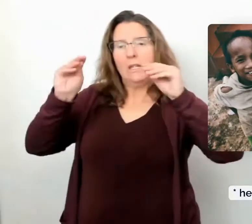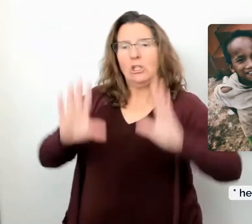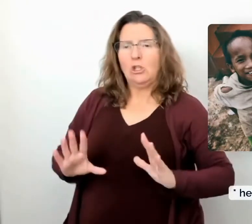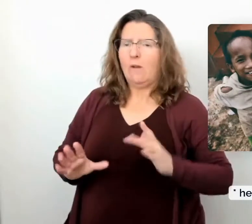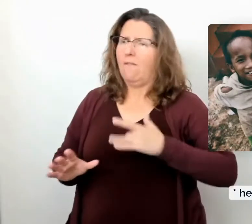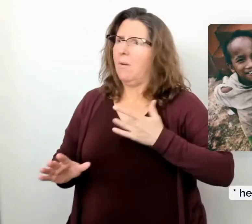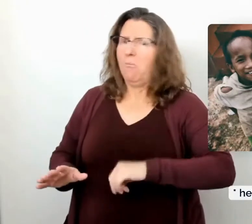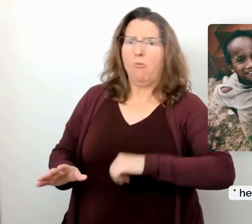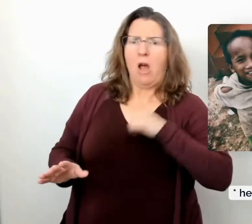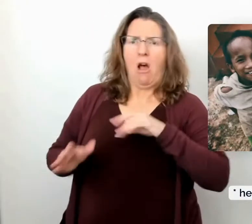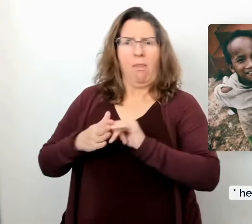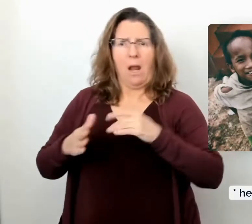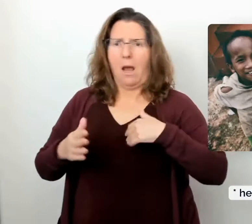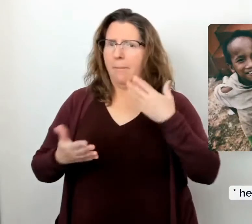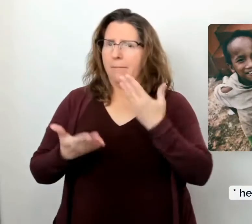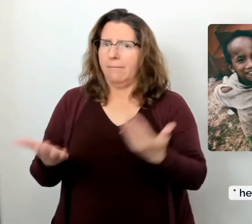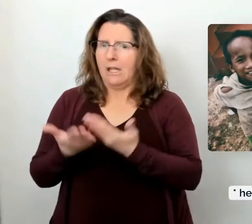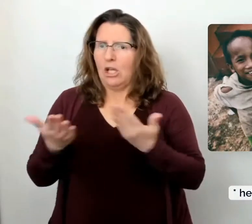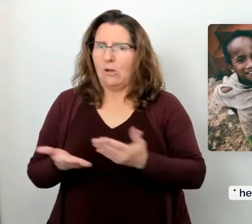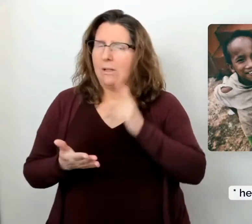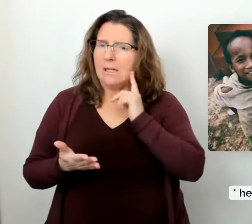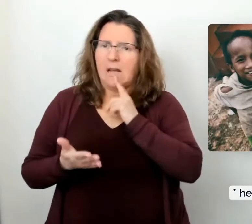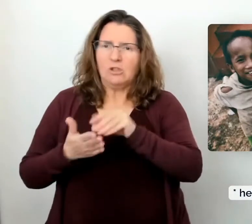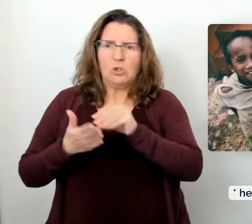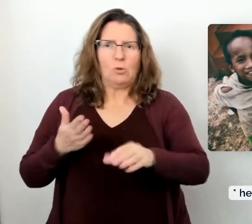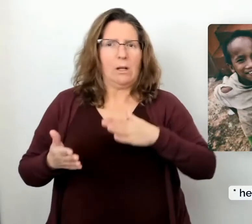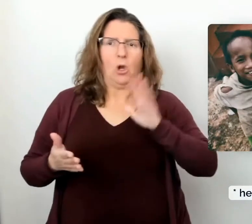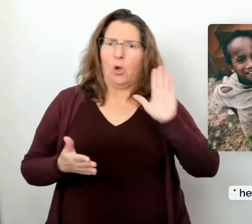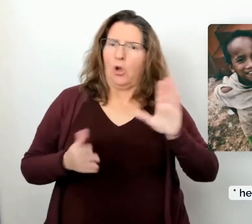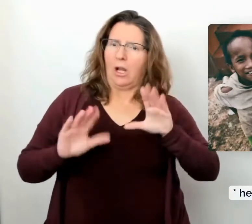My teachers were so proud having this deaf student who was doing so well,